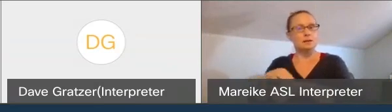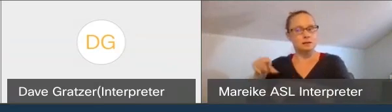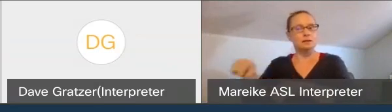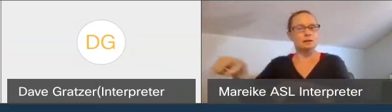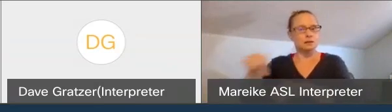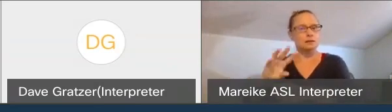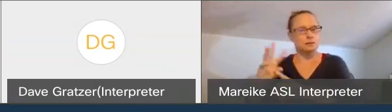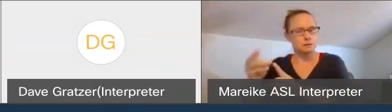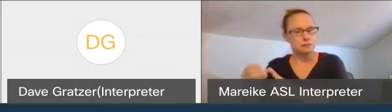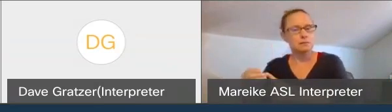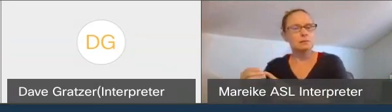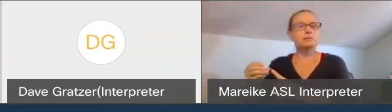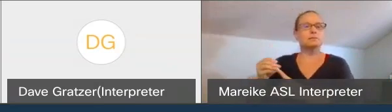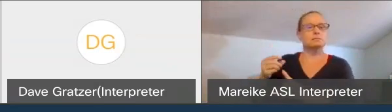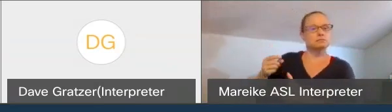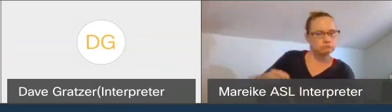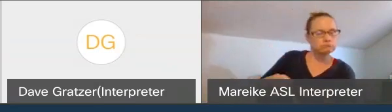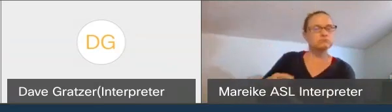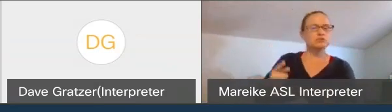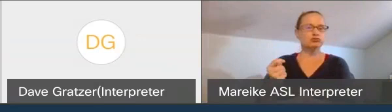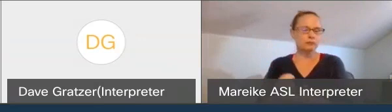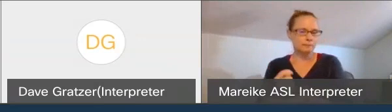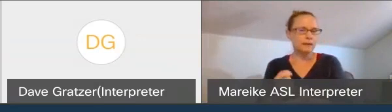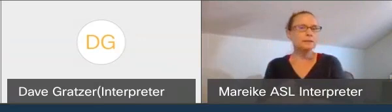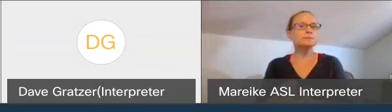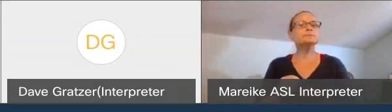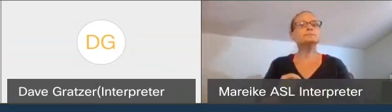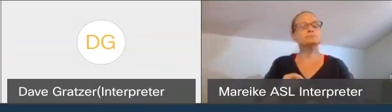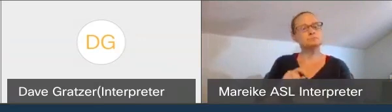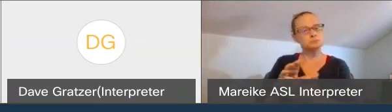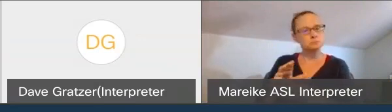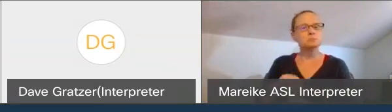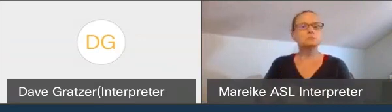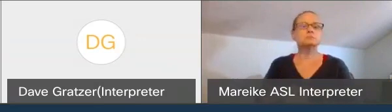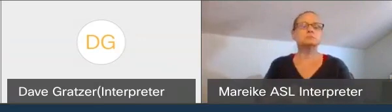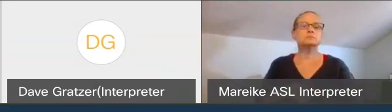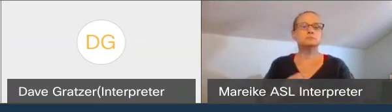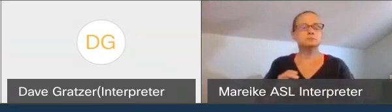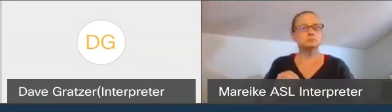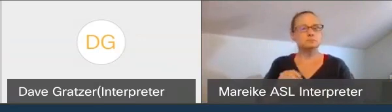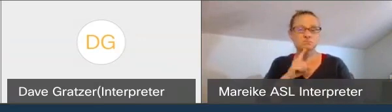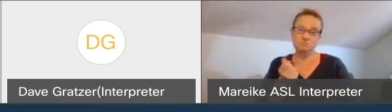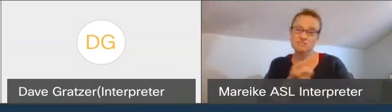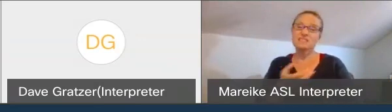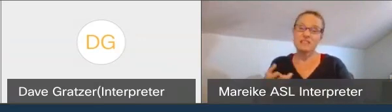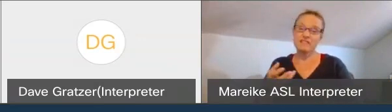or culturally-specific treatment, um, approaches, um, and there are several in our community.